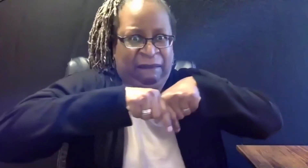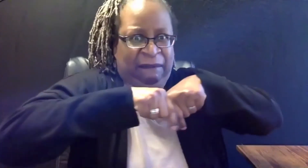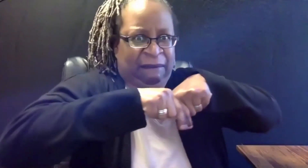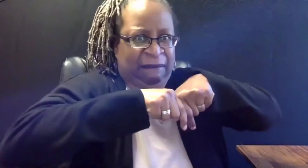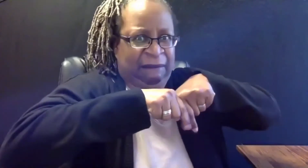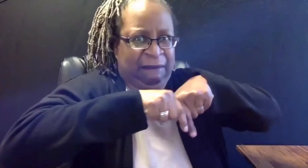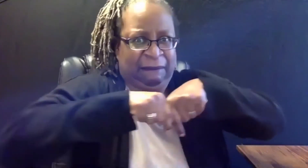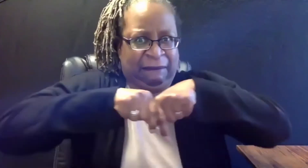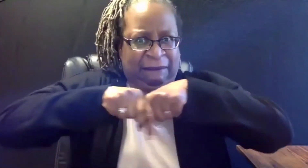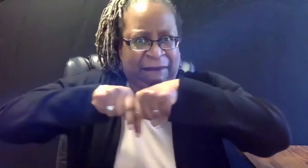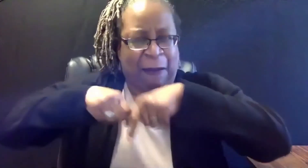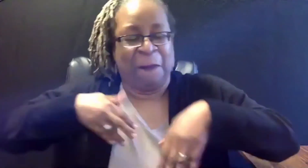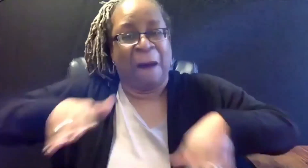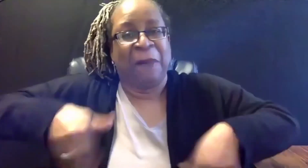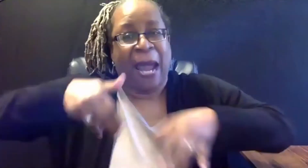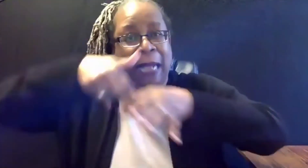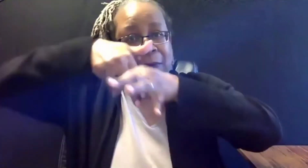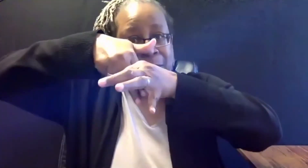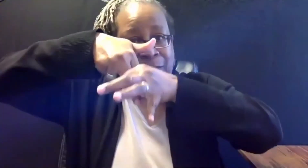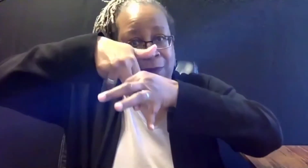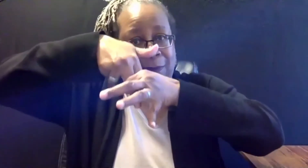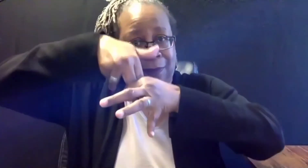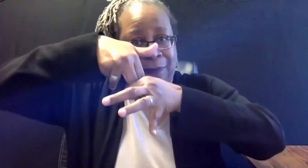the button on my pants fell off.